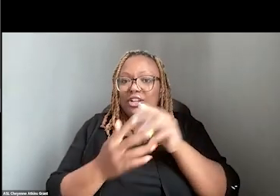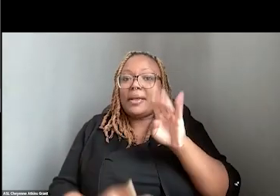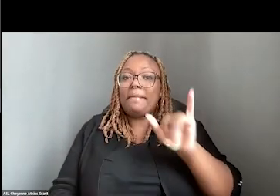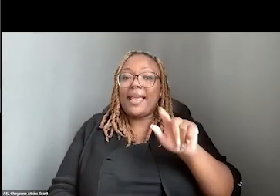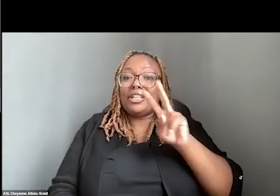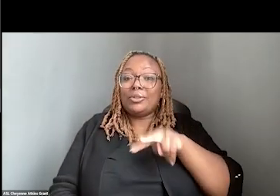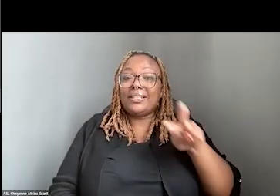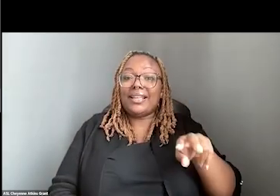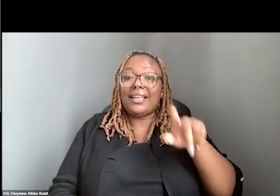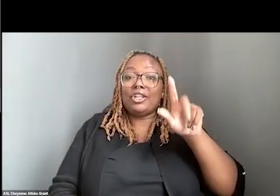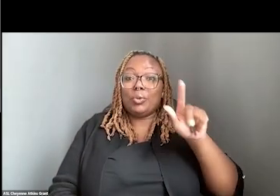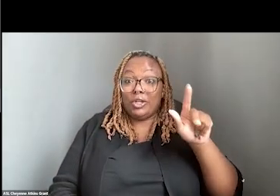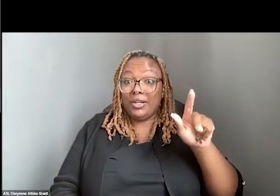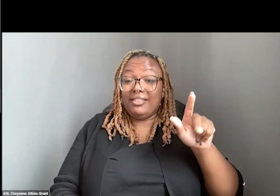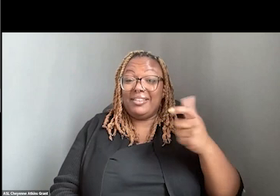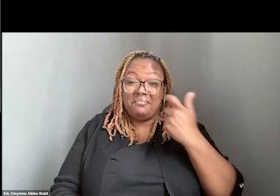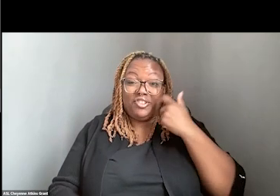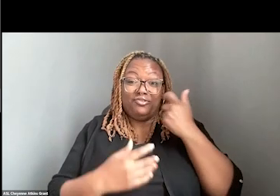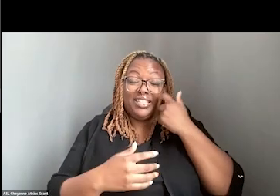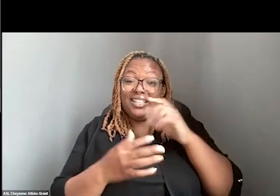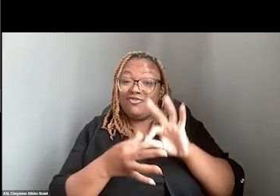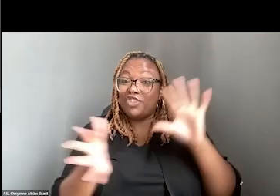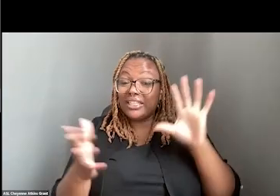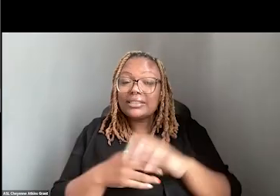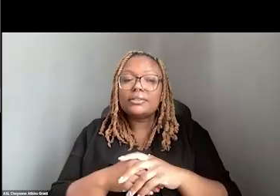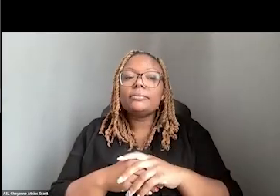2023 -- so our most recent release. We have finally made it.